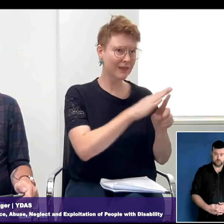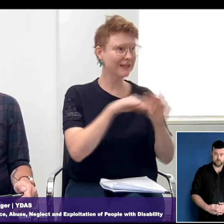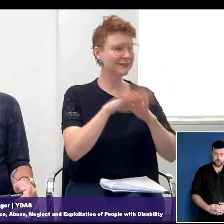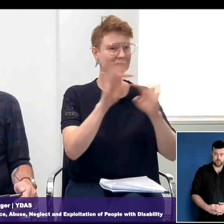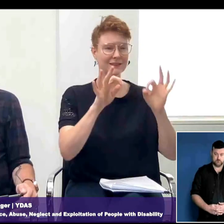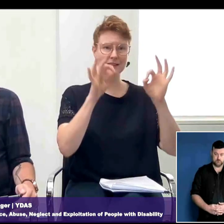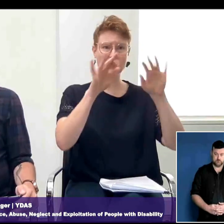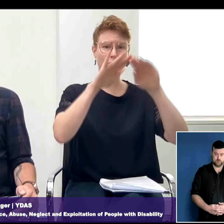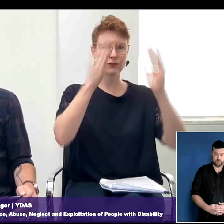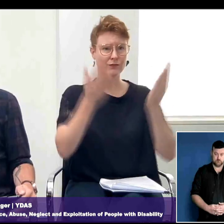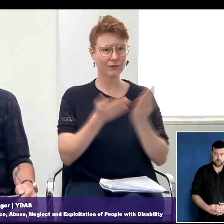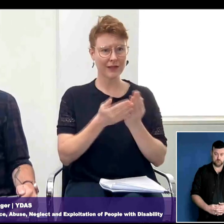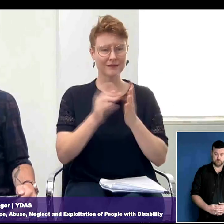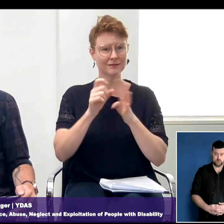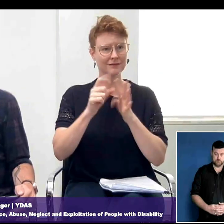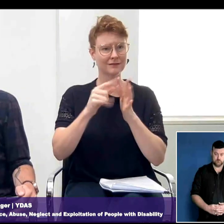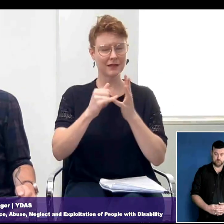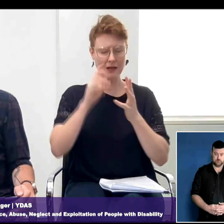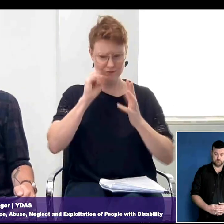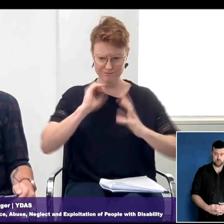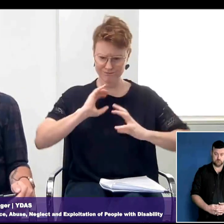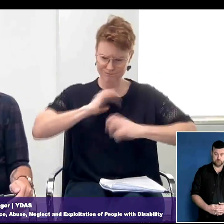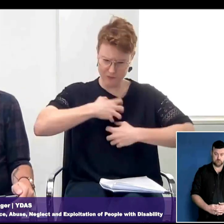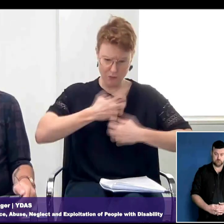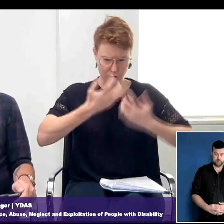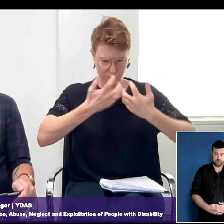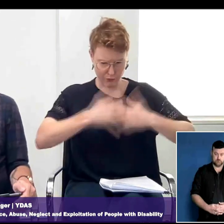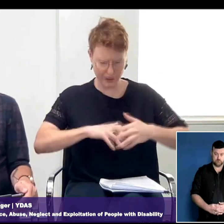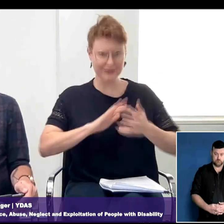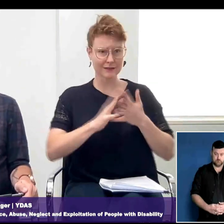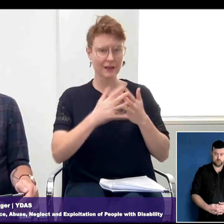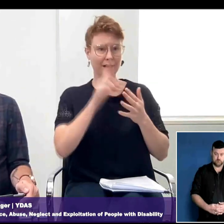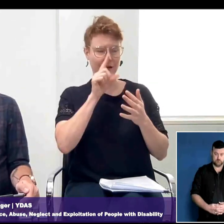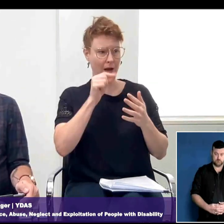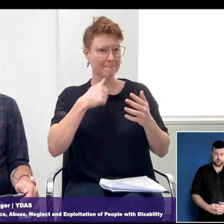This young person did really want to get some employment, but their DES provider was